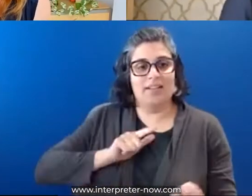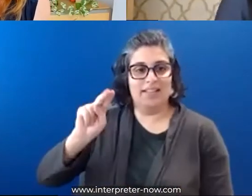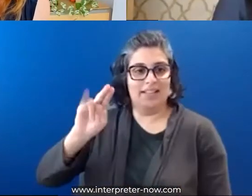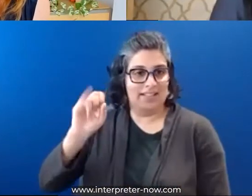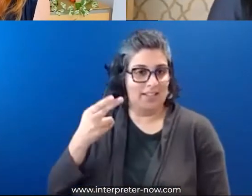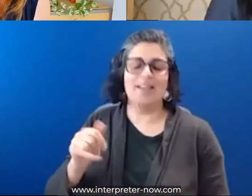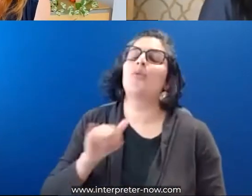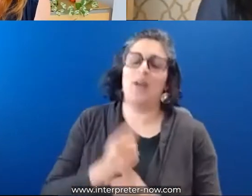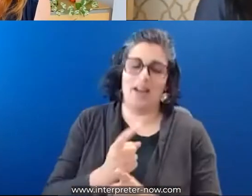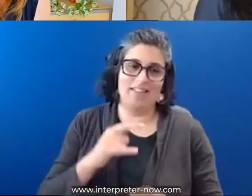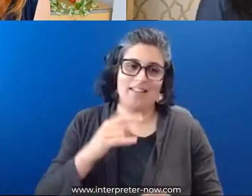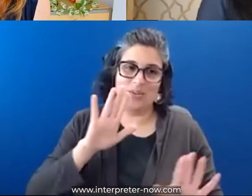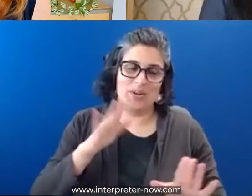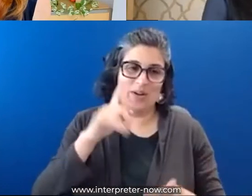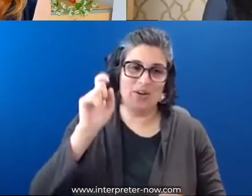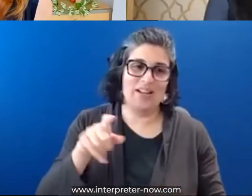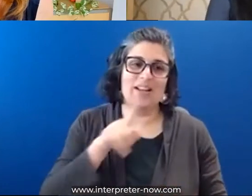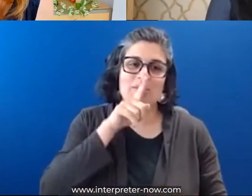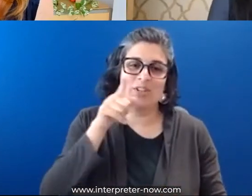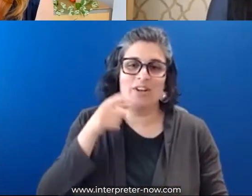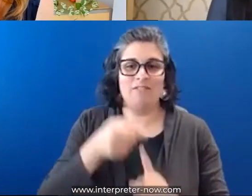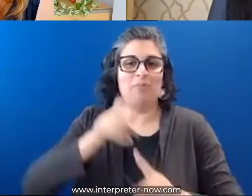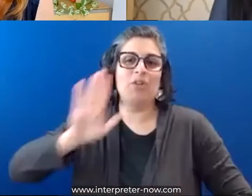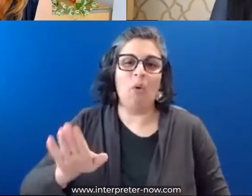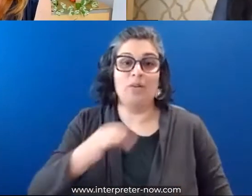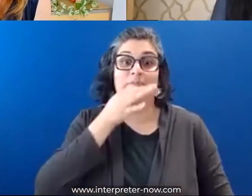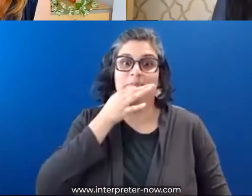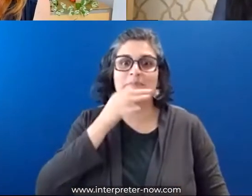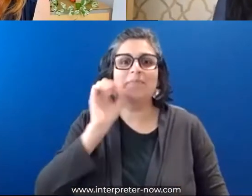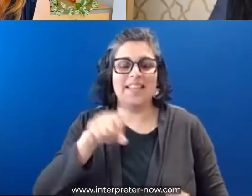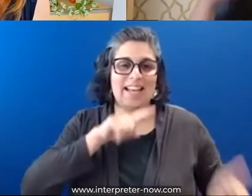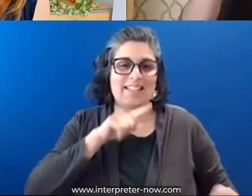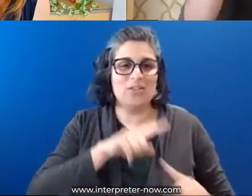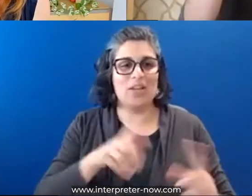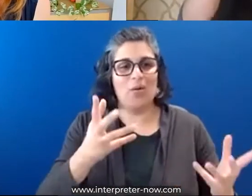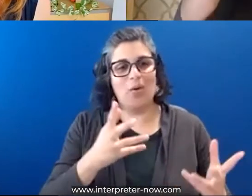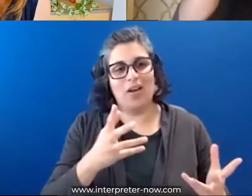And one, I'm sure you've answered from your area of expertise a lot. So, I certainly want to defer to you.